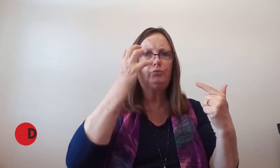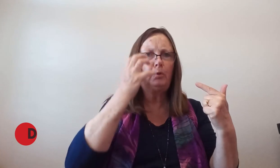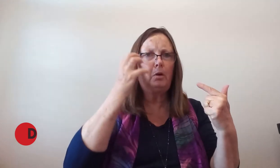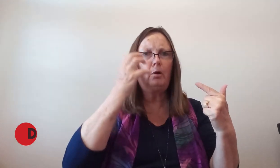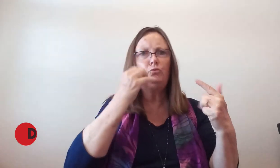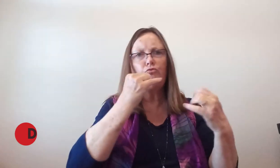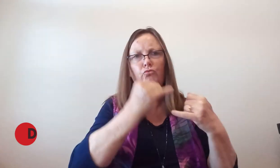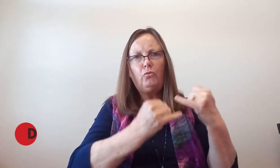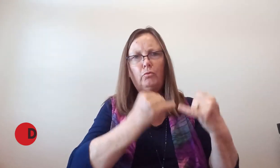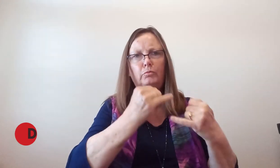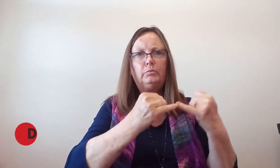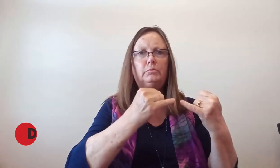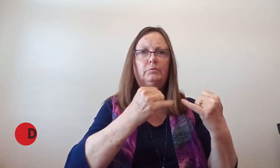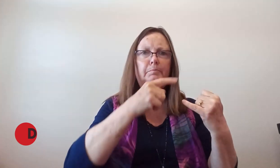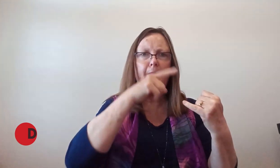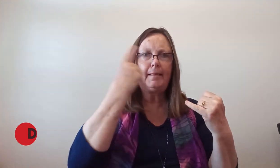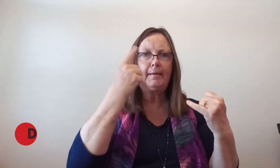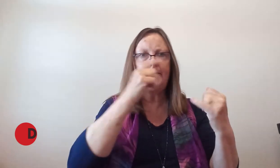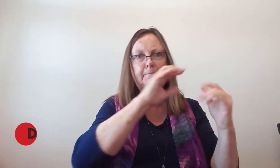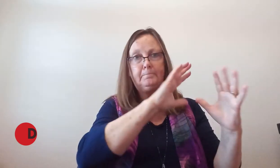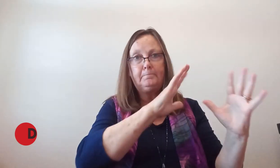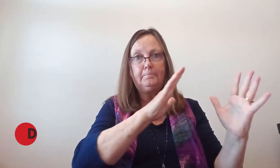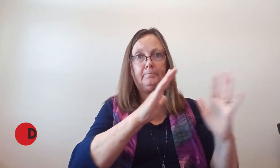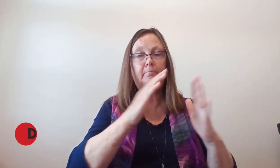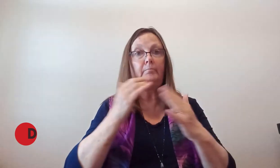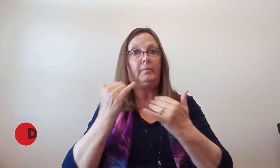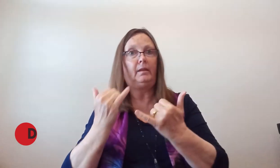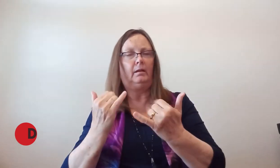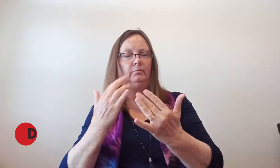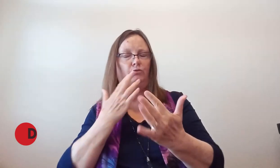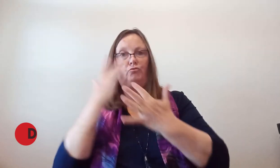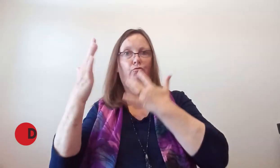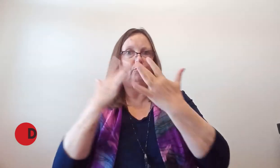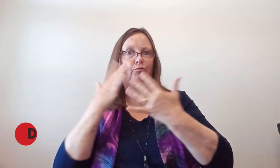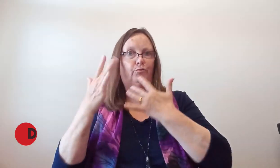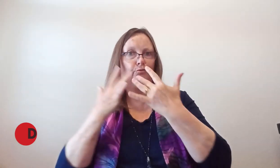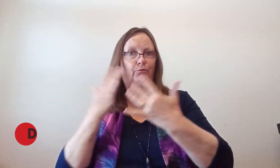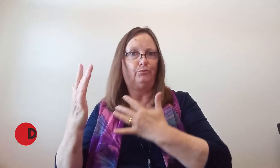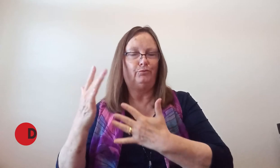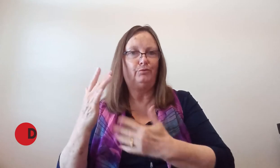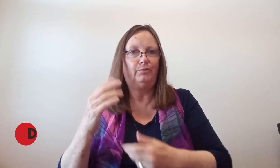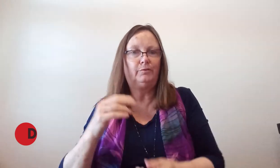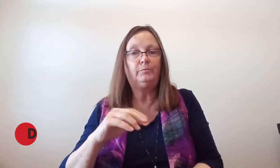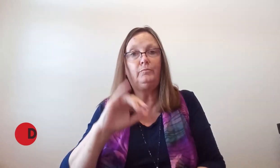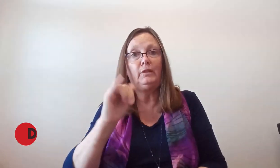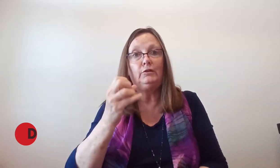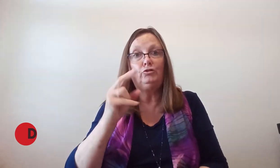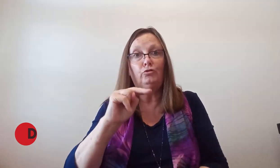first one a light beige, brown, orange and black